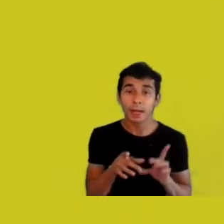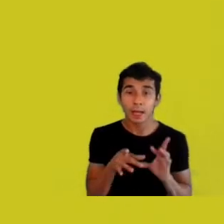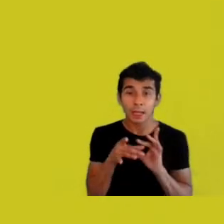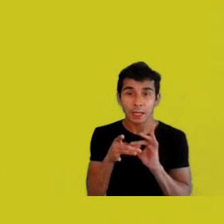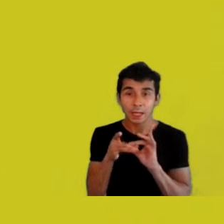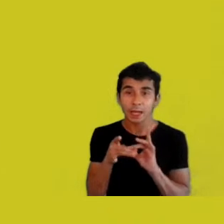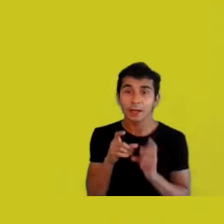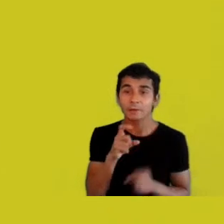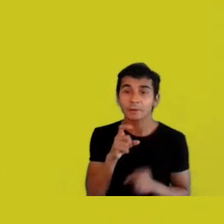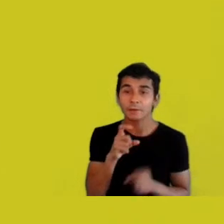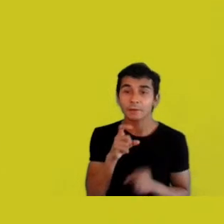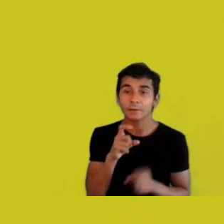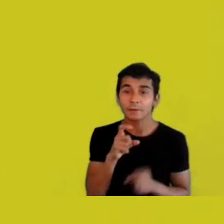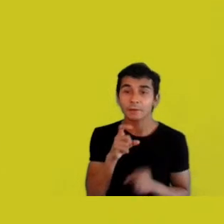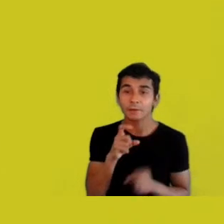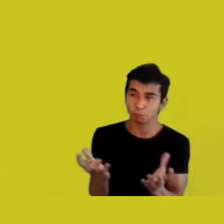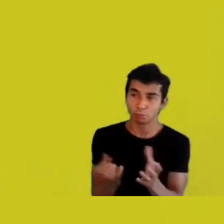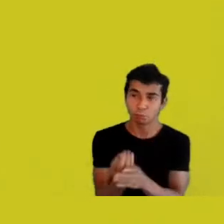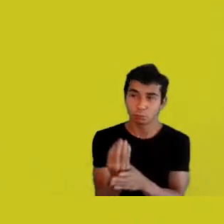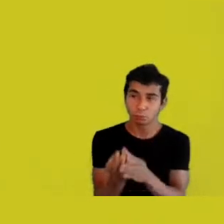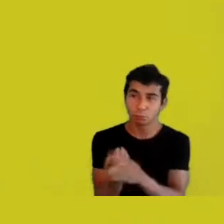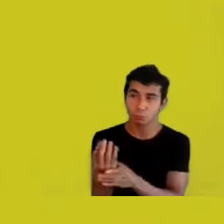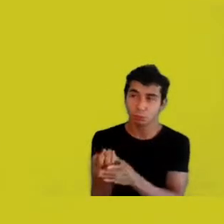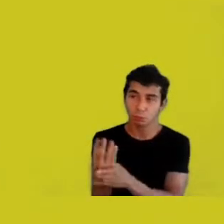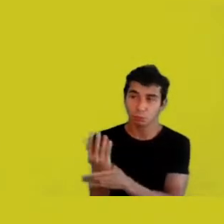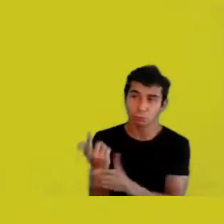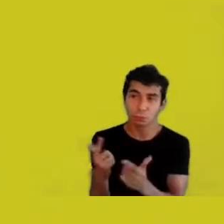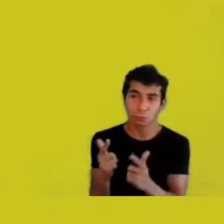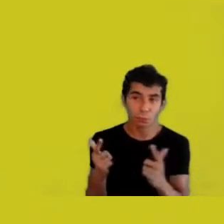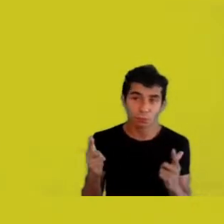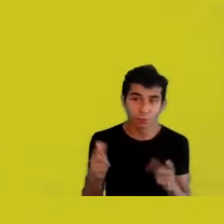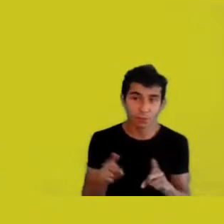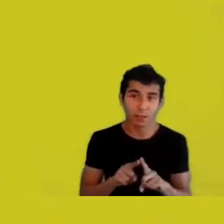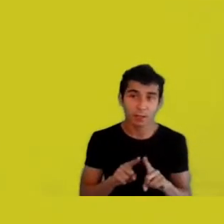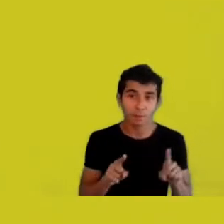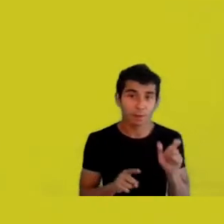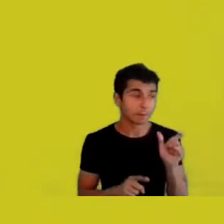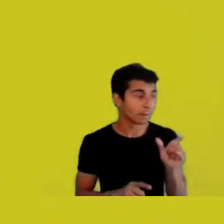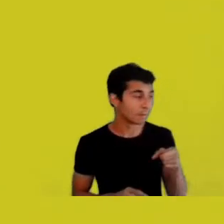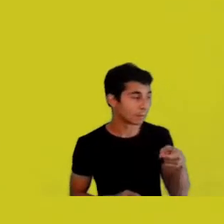the term Shoma in Marubo designates these multiplicities of she-spirits